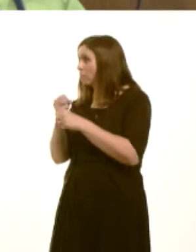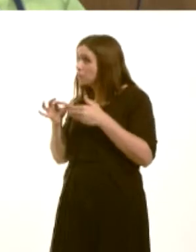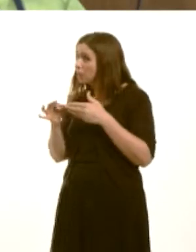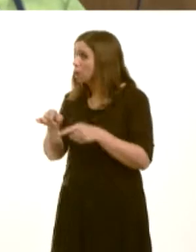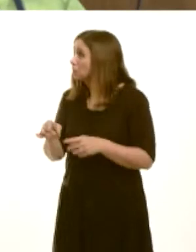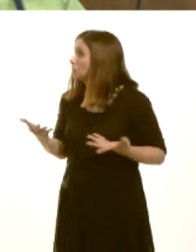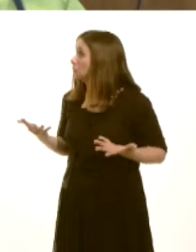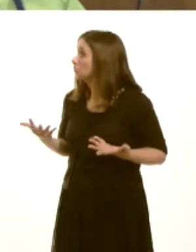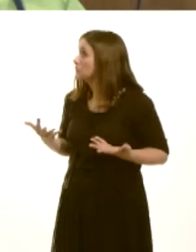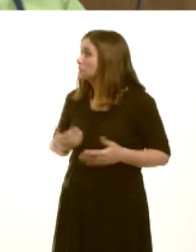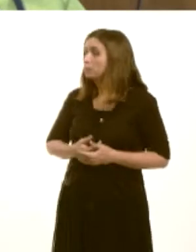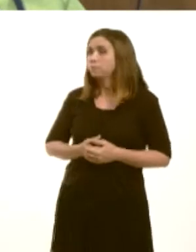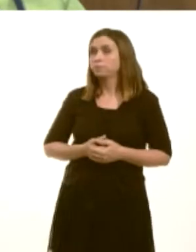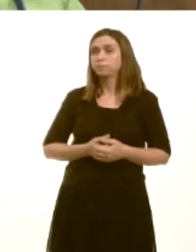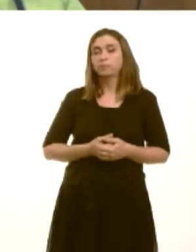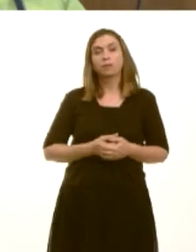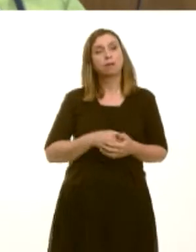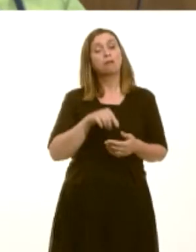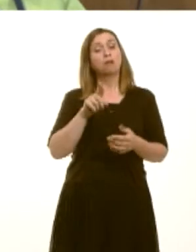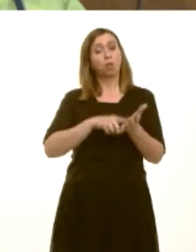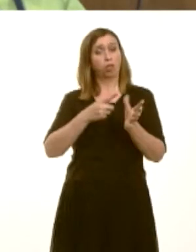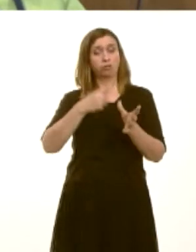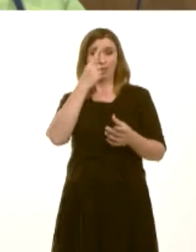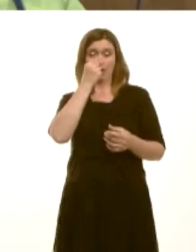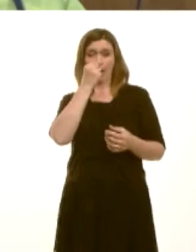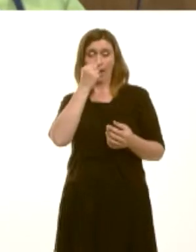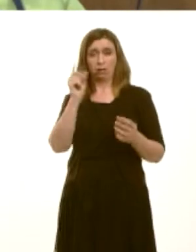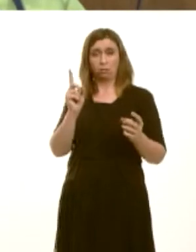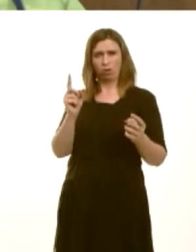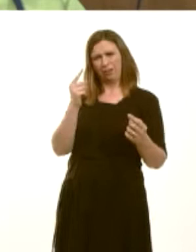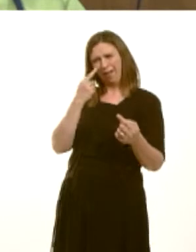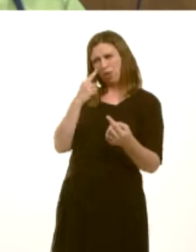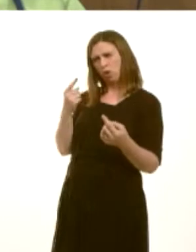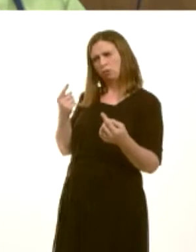compare their performance on forecasting pupil numbers on a regular basis, as a result of